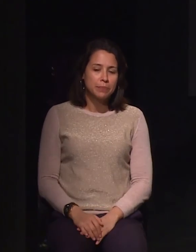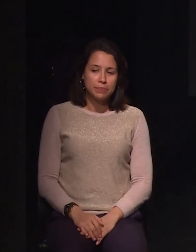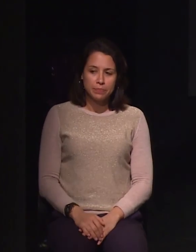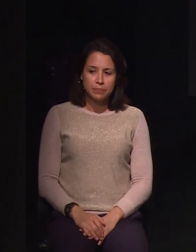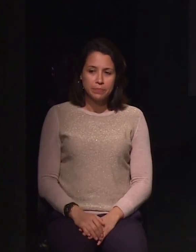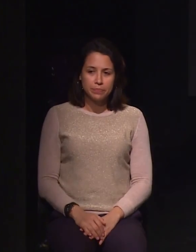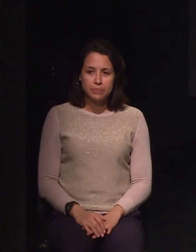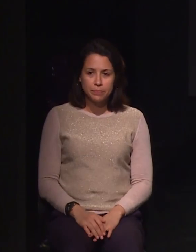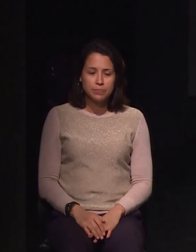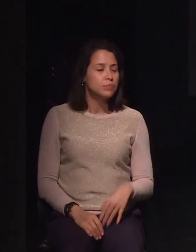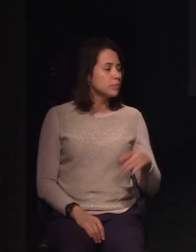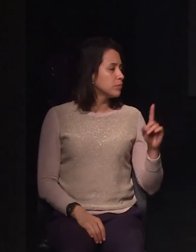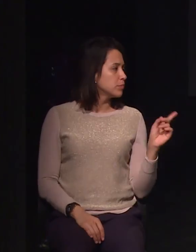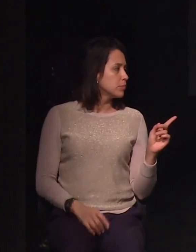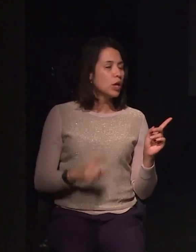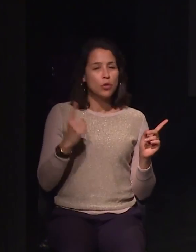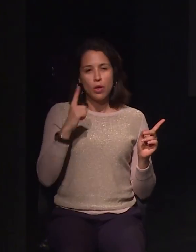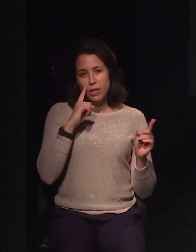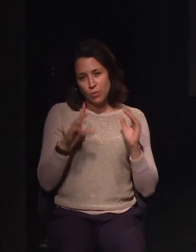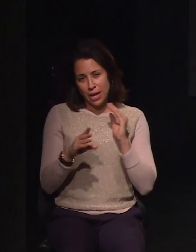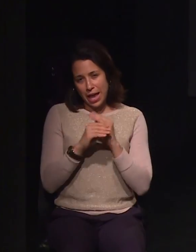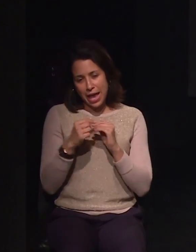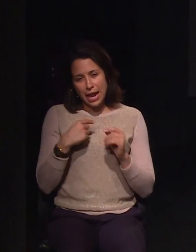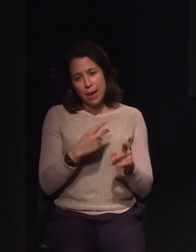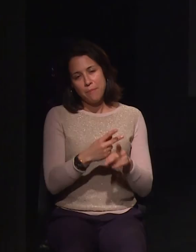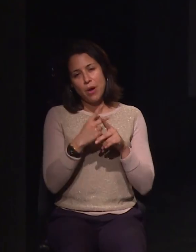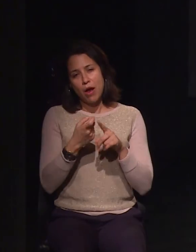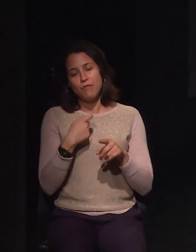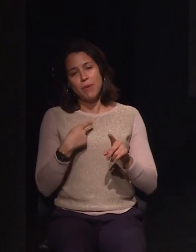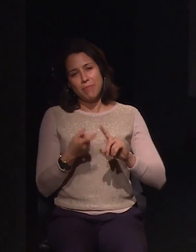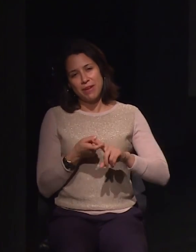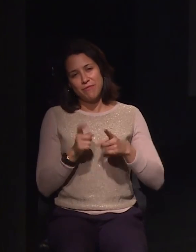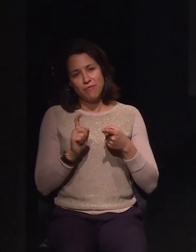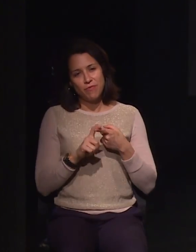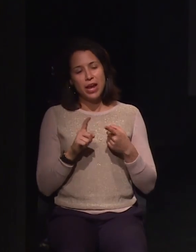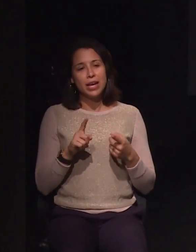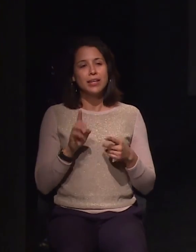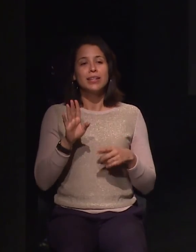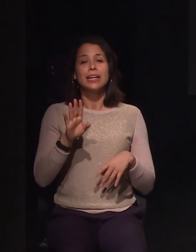Afa: The only thing to add to that, I’m borrowing from a friend of mine, team up and marry up.